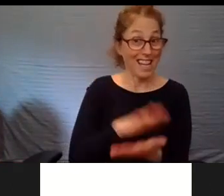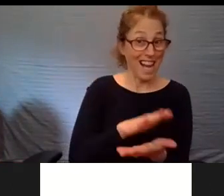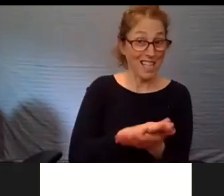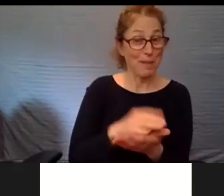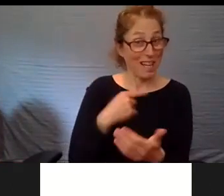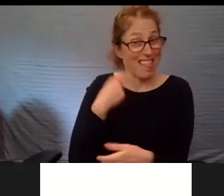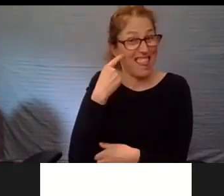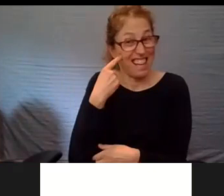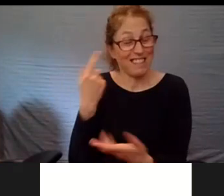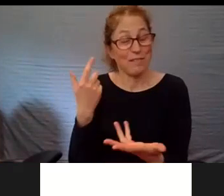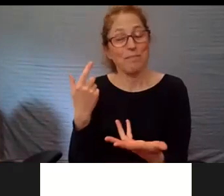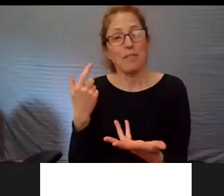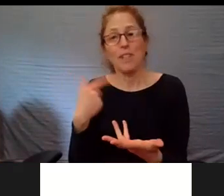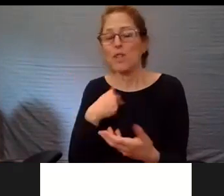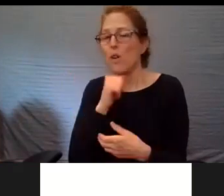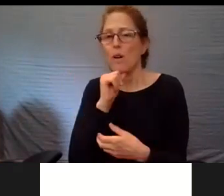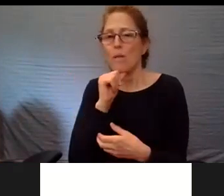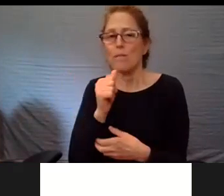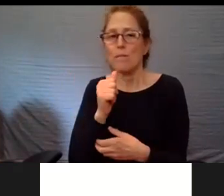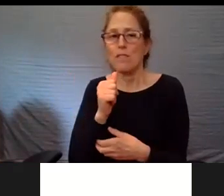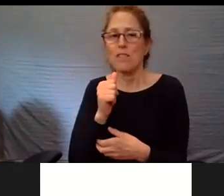So I'm not afraid of a good fight.